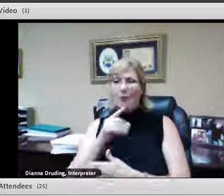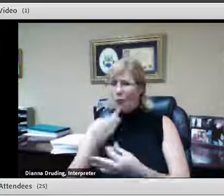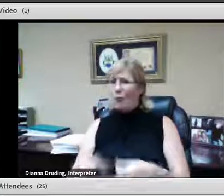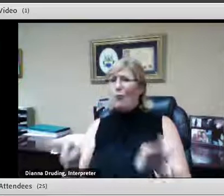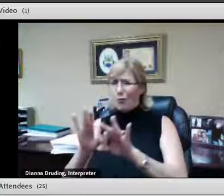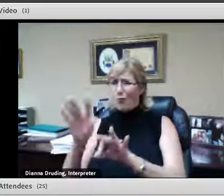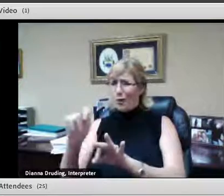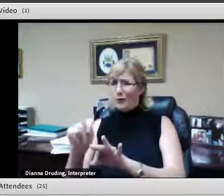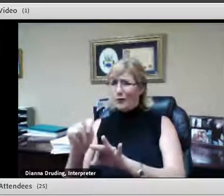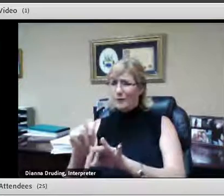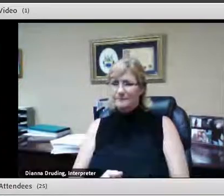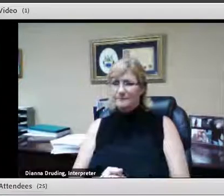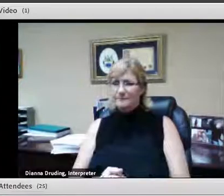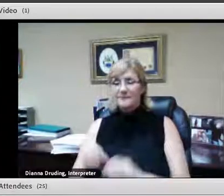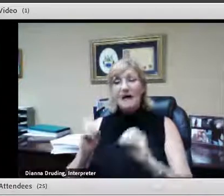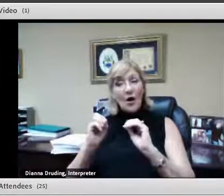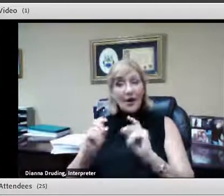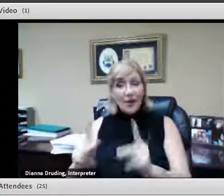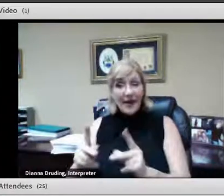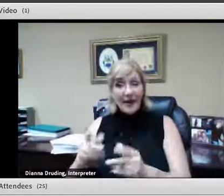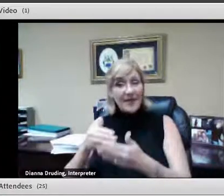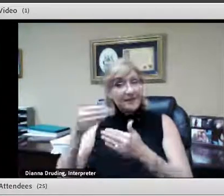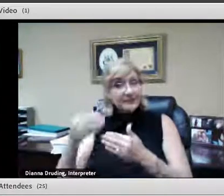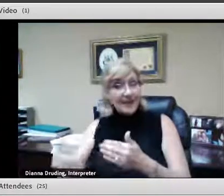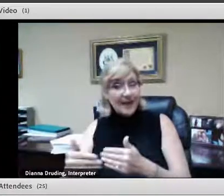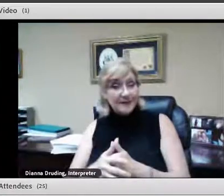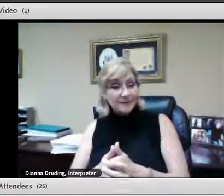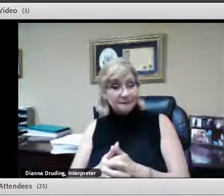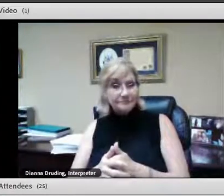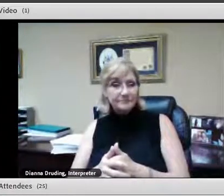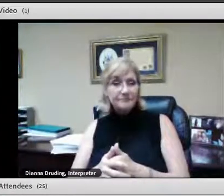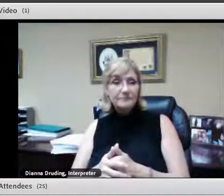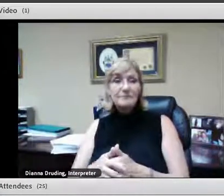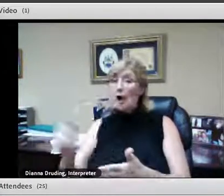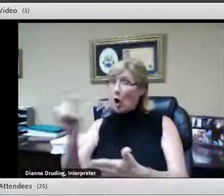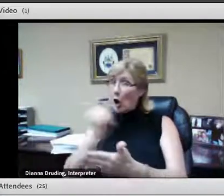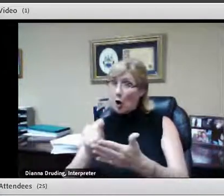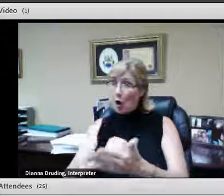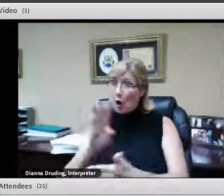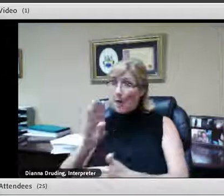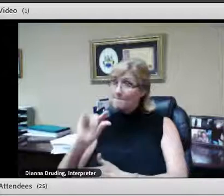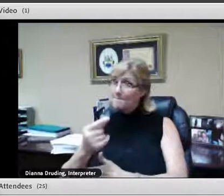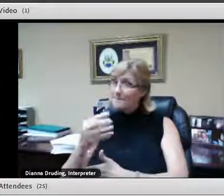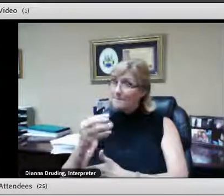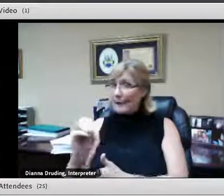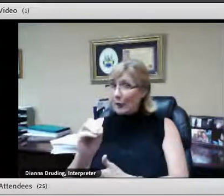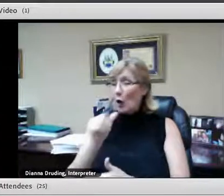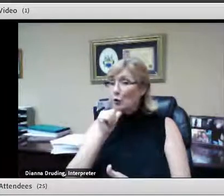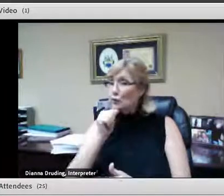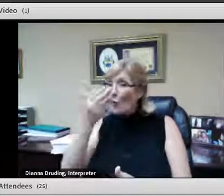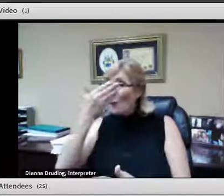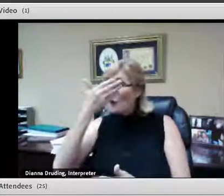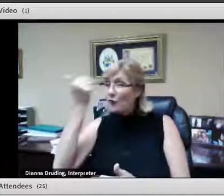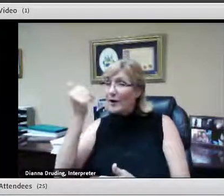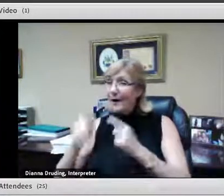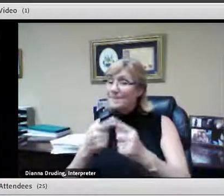Okay, so, then we also have Art Bingo. Don't want to forget about the visual arts. This is something you can order online.